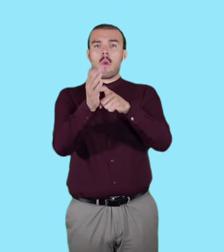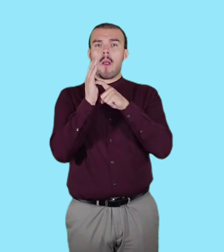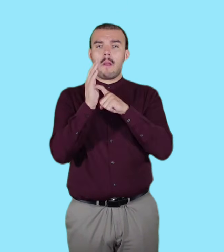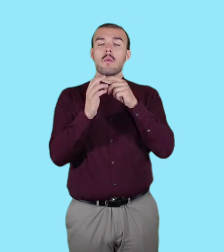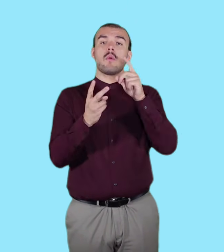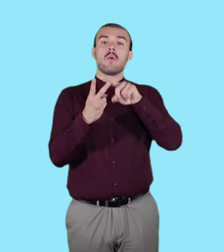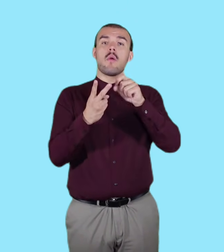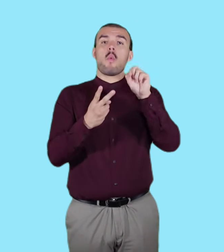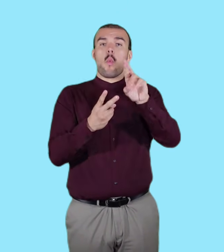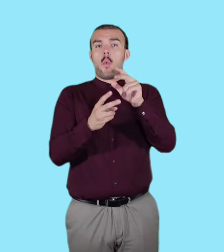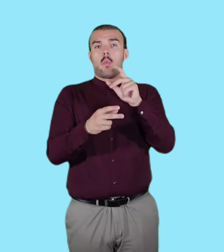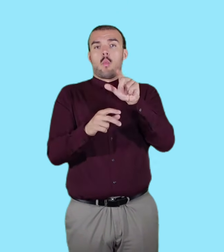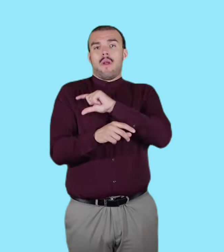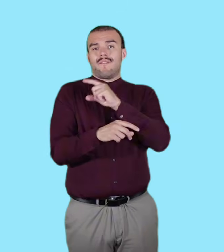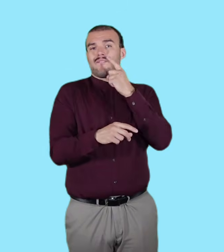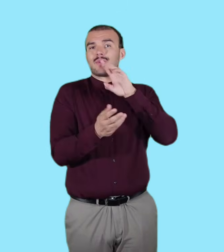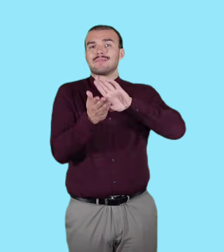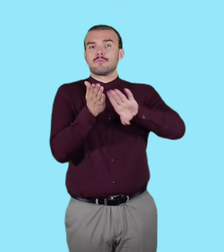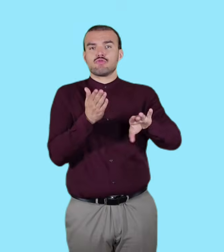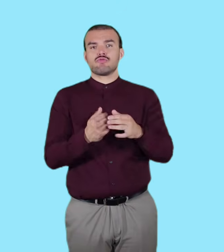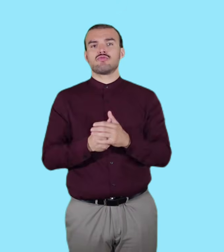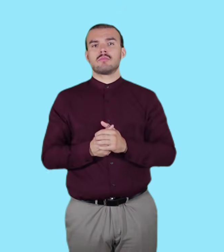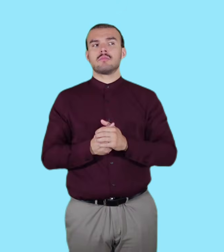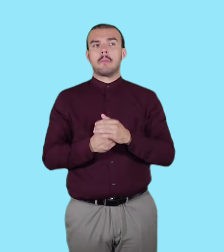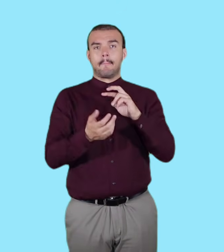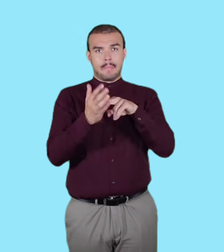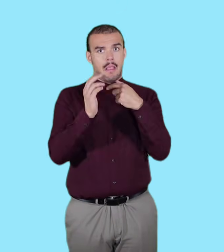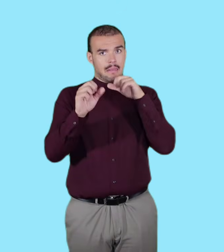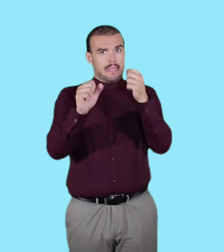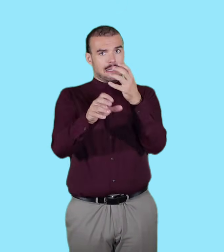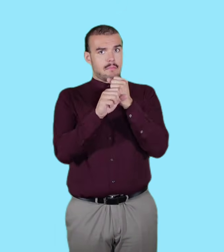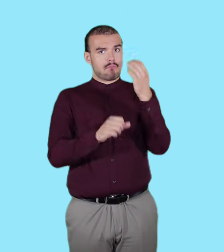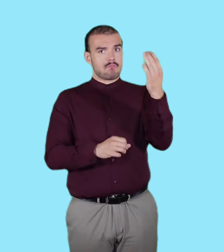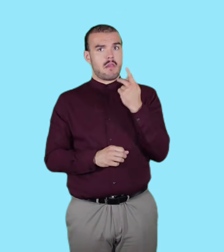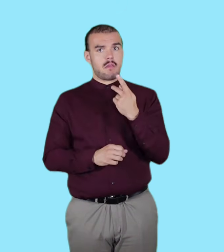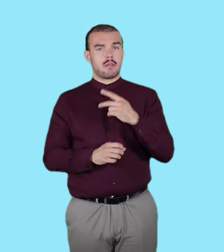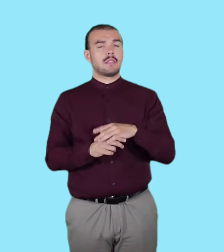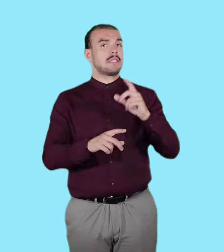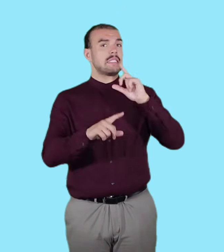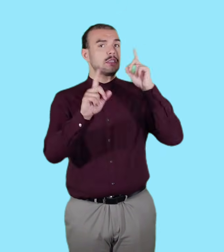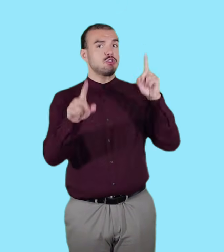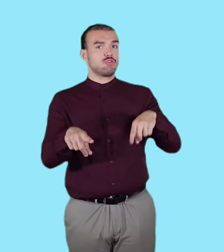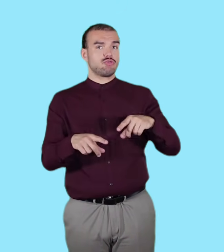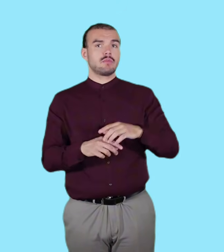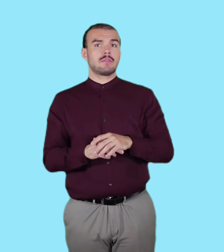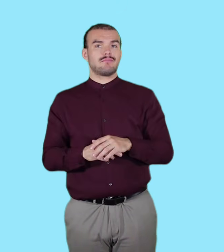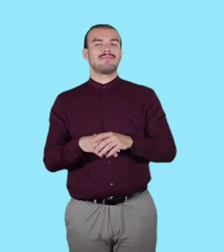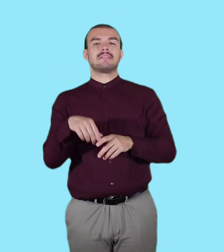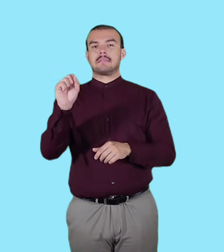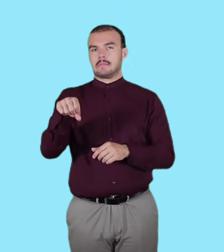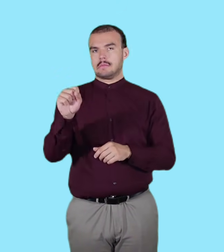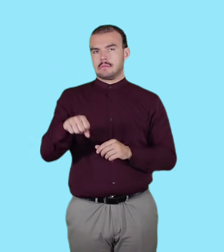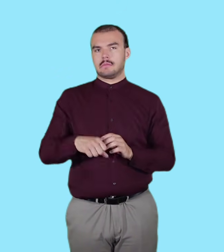or qualify for an exemption, can I get it back? Answer: Yes.